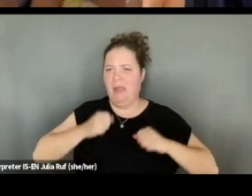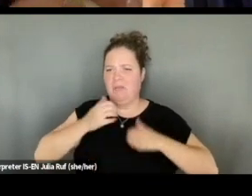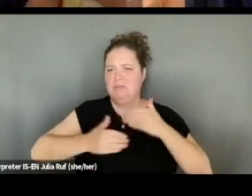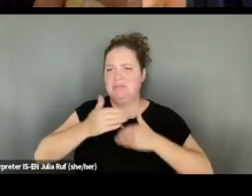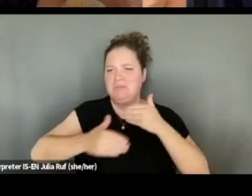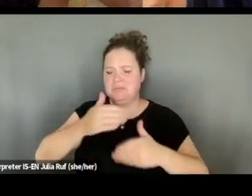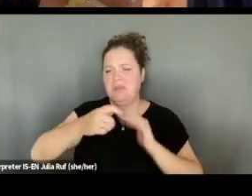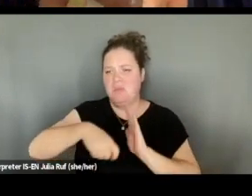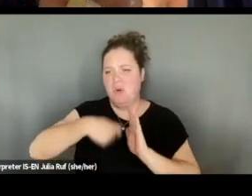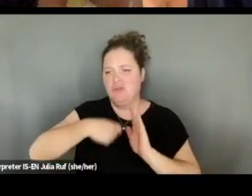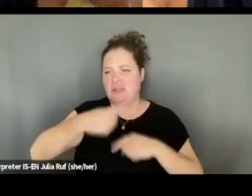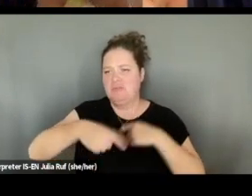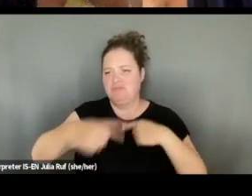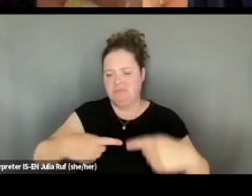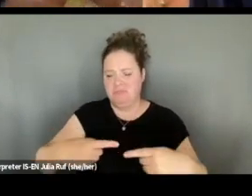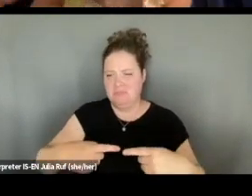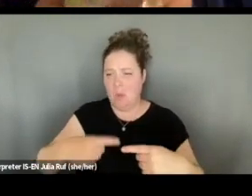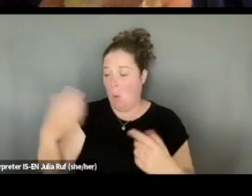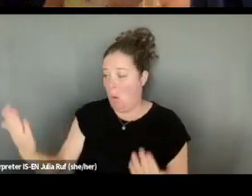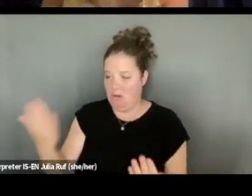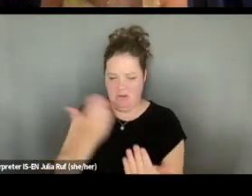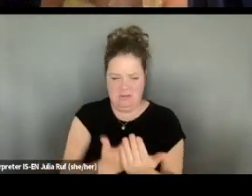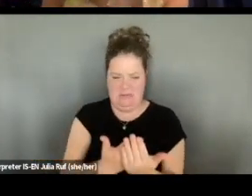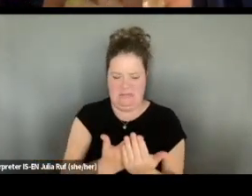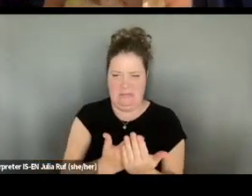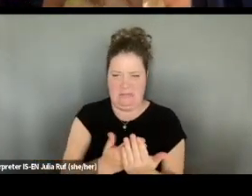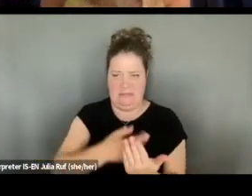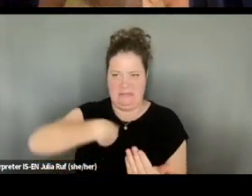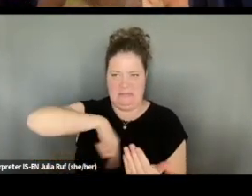proposals on behalf of others and get paid for the proposal writing. That's